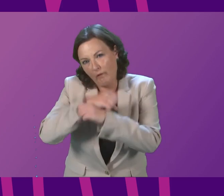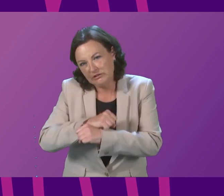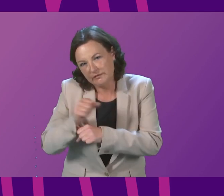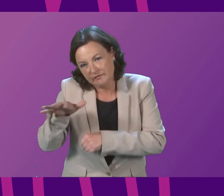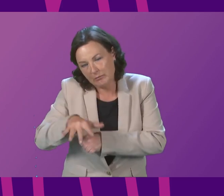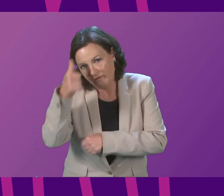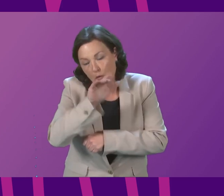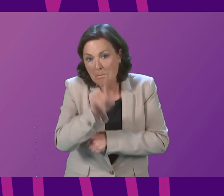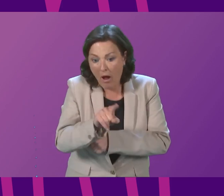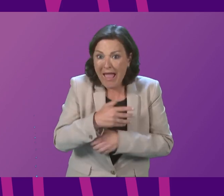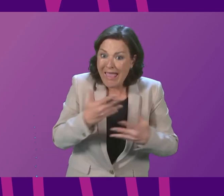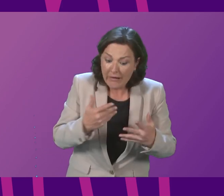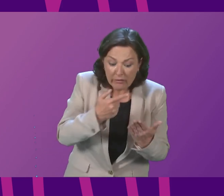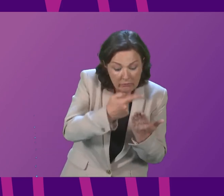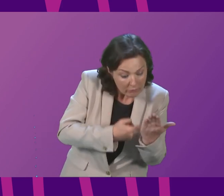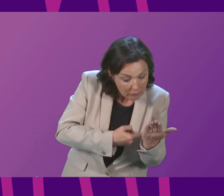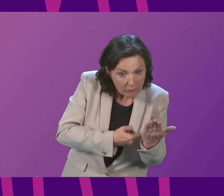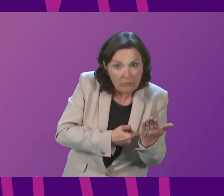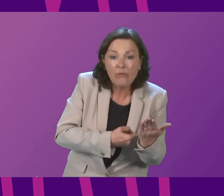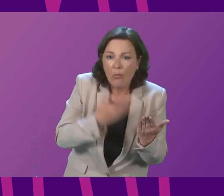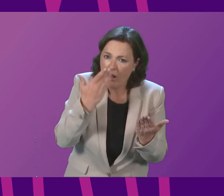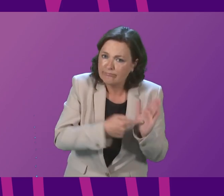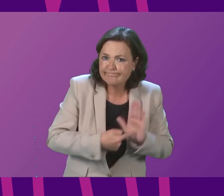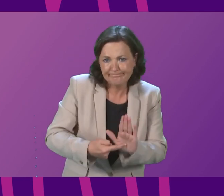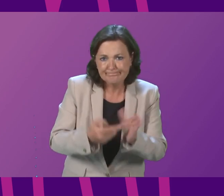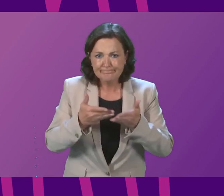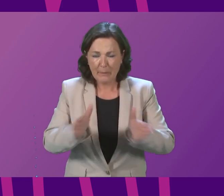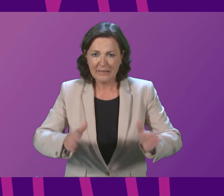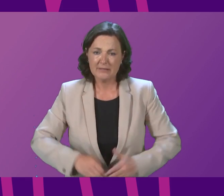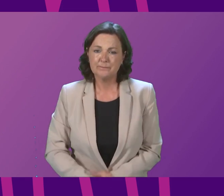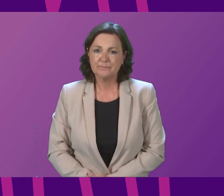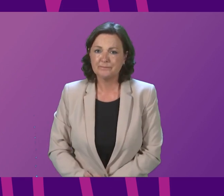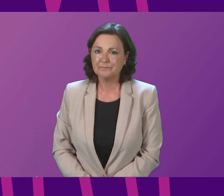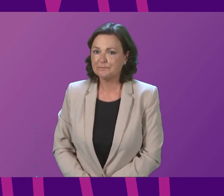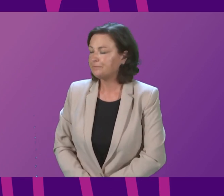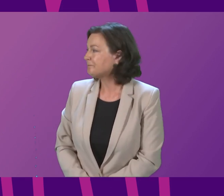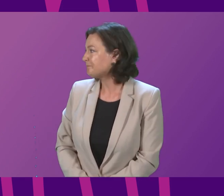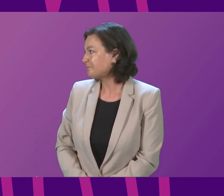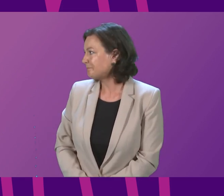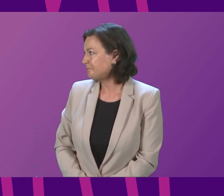any findings of any of the processes are put into the public domain.